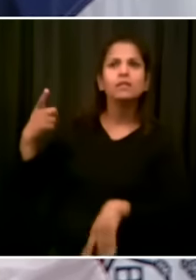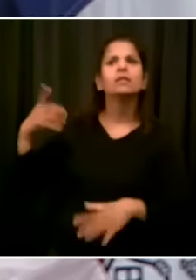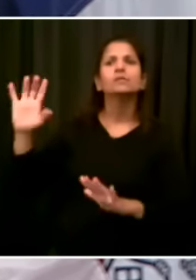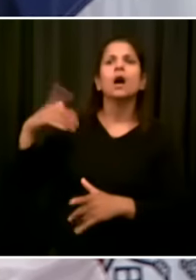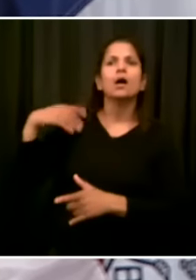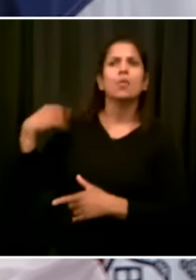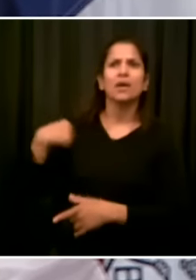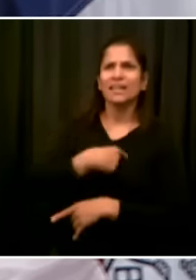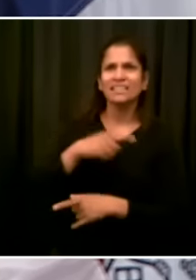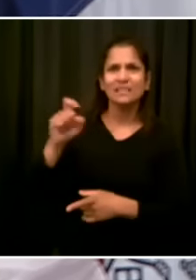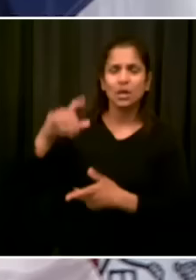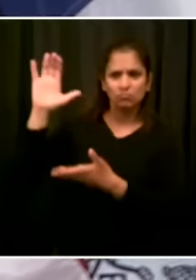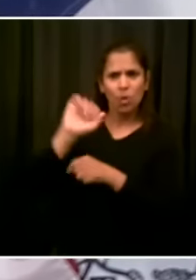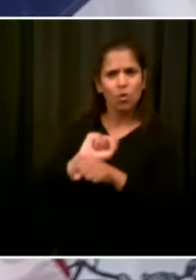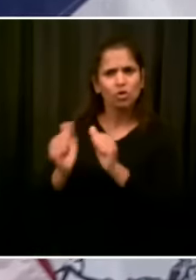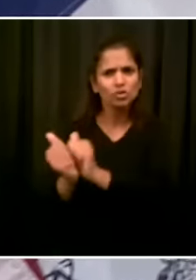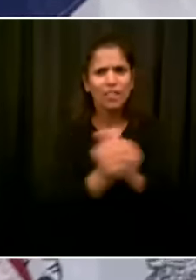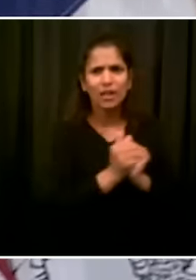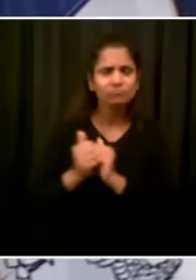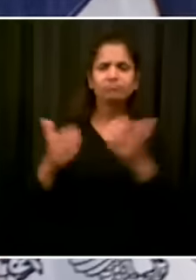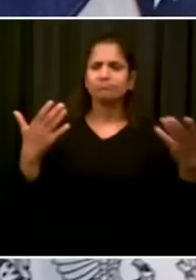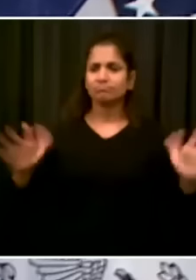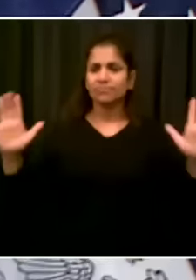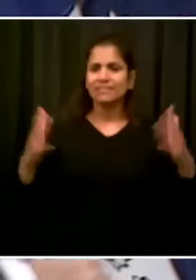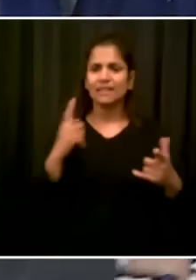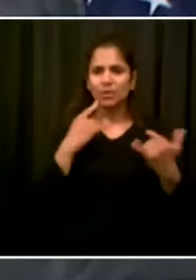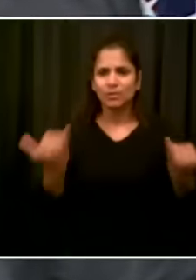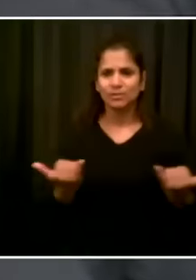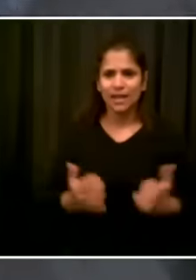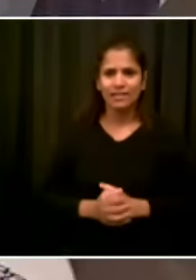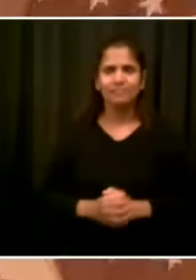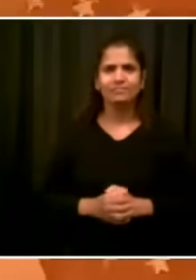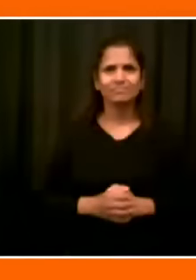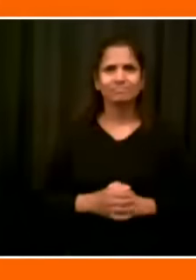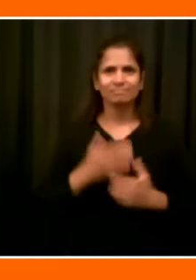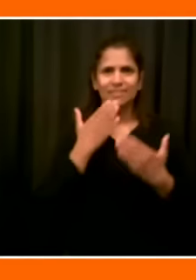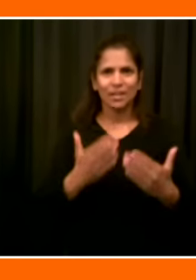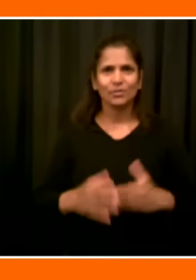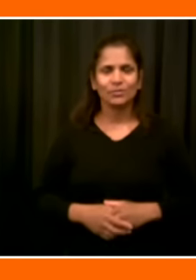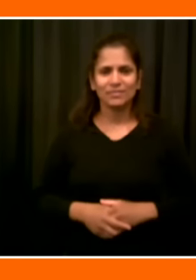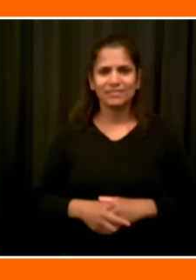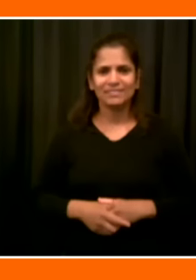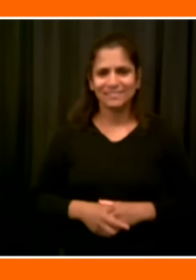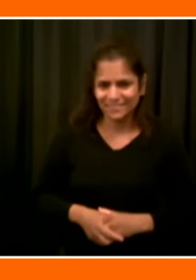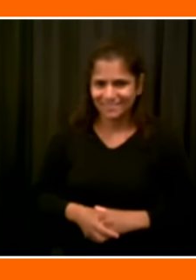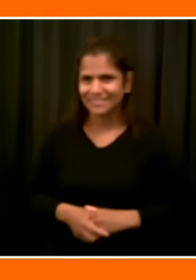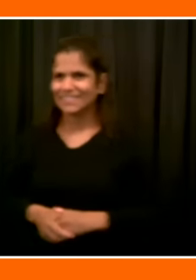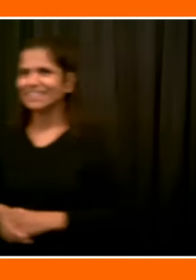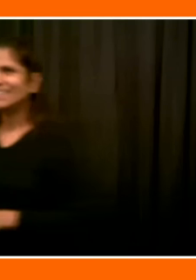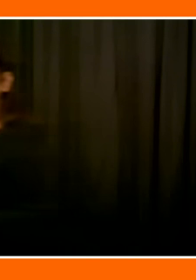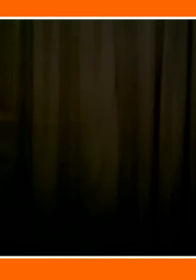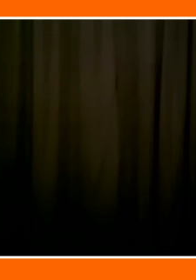THE MEDIA HAS A DIFFERENT ROLE TO PLAY.